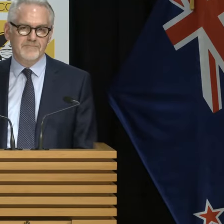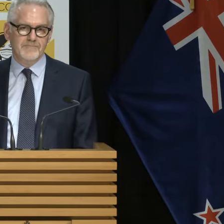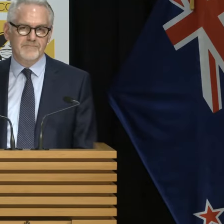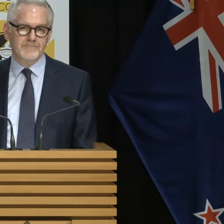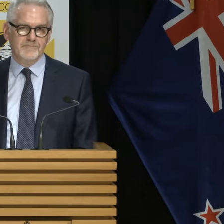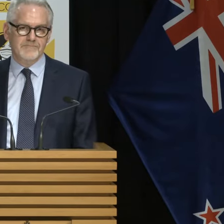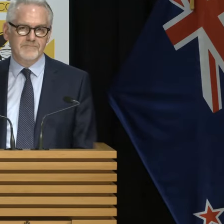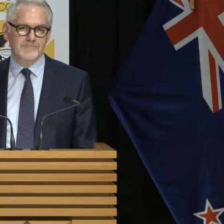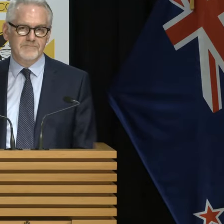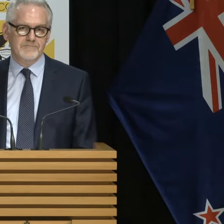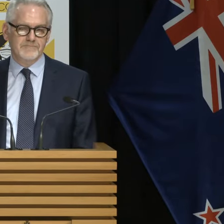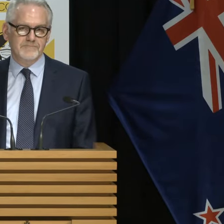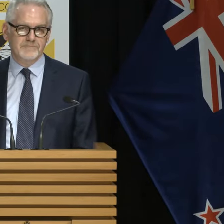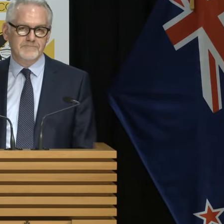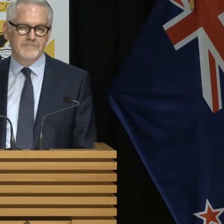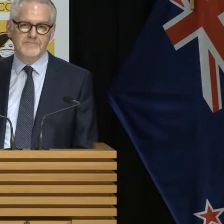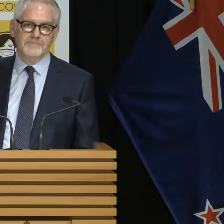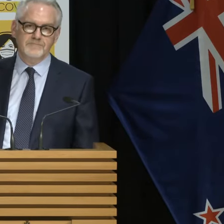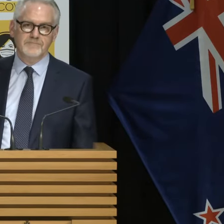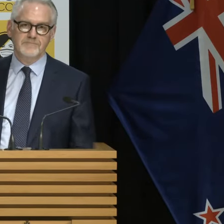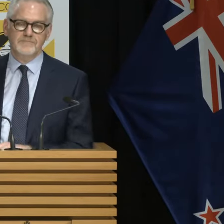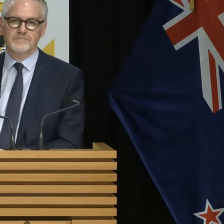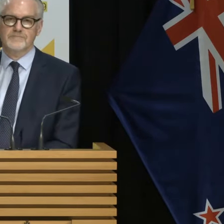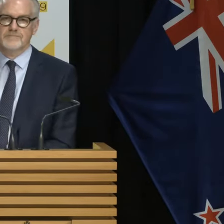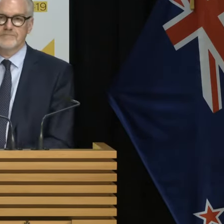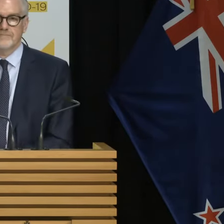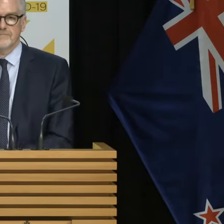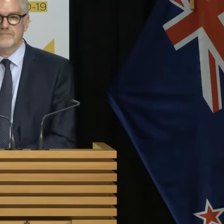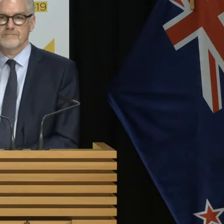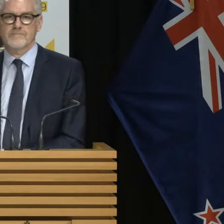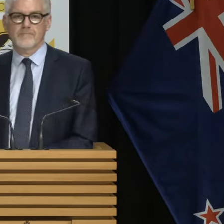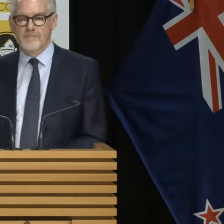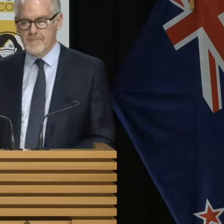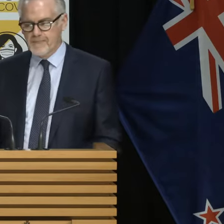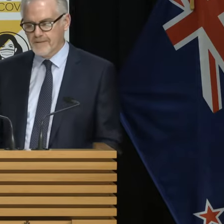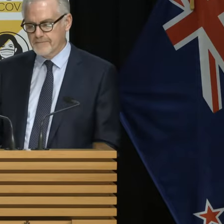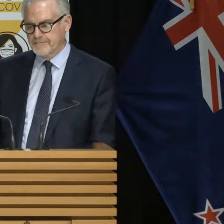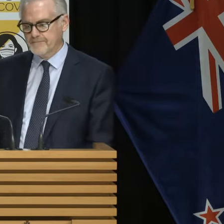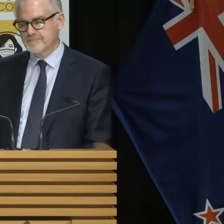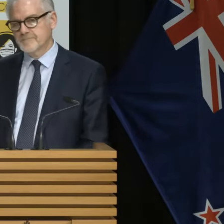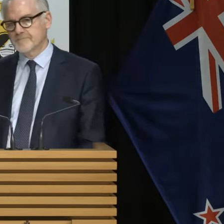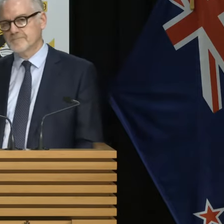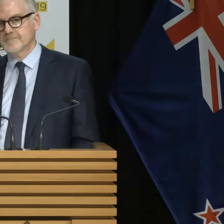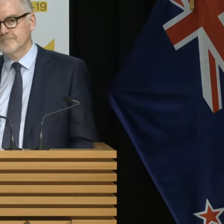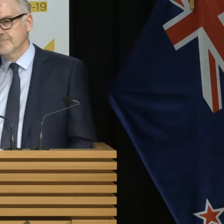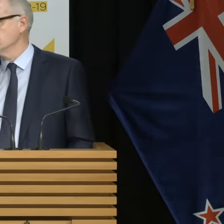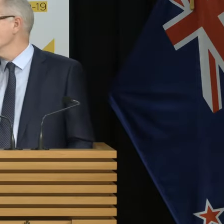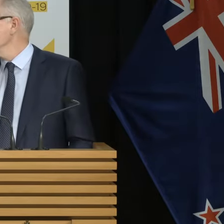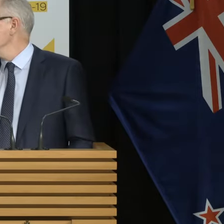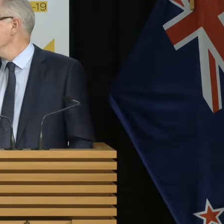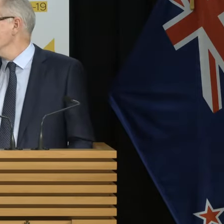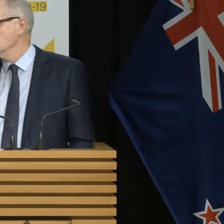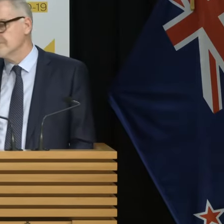certainly been times, many times during the pandemic that labs have been absolutely stretched. But also I should say they have done remarkably well with that